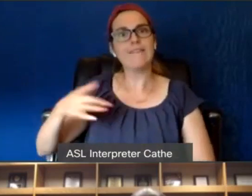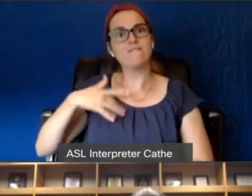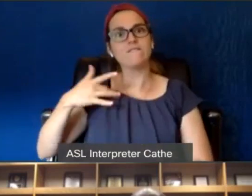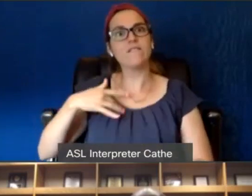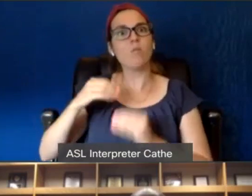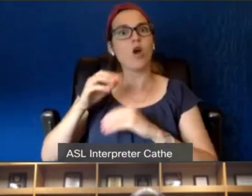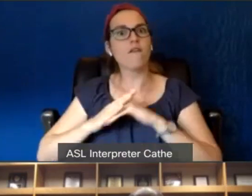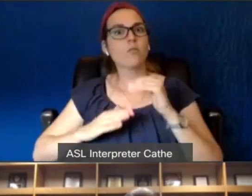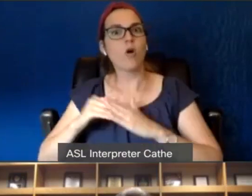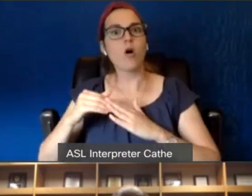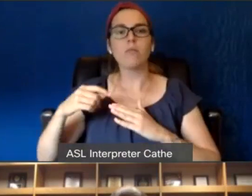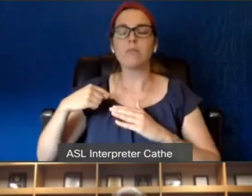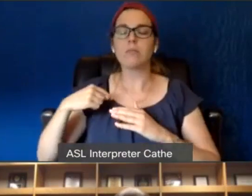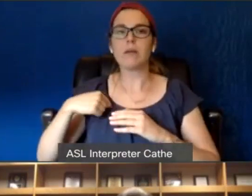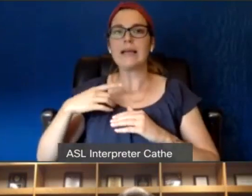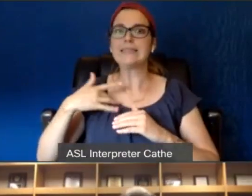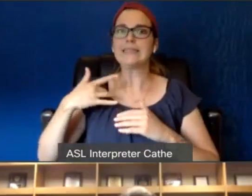And so I think that's the biggest thing.